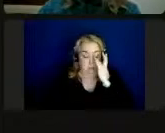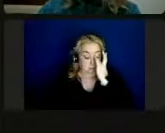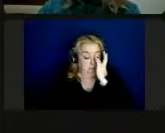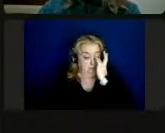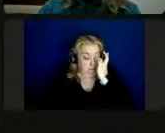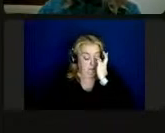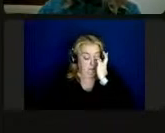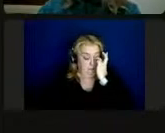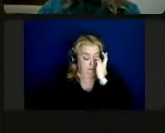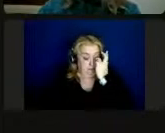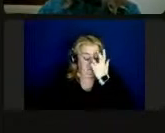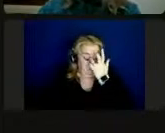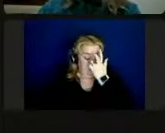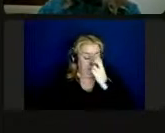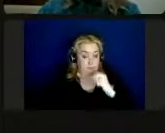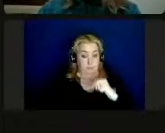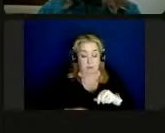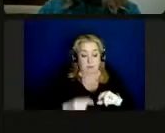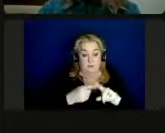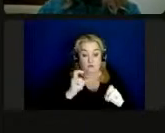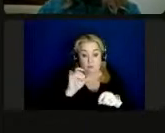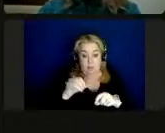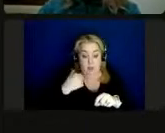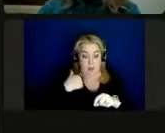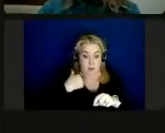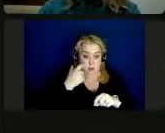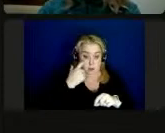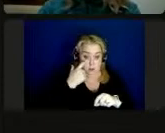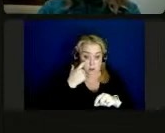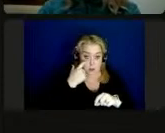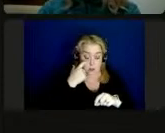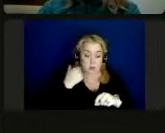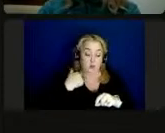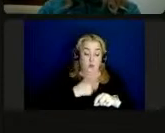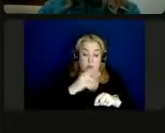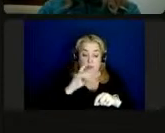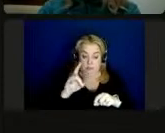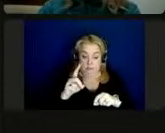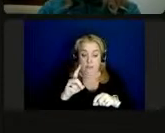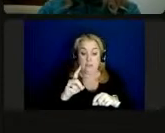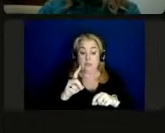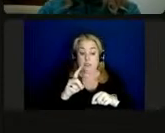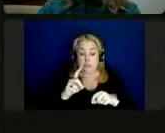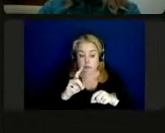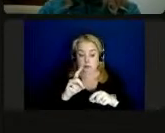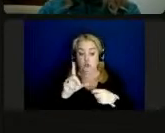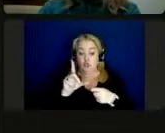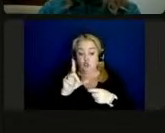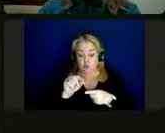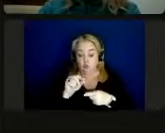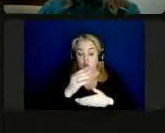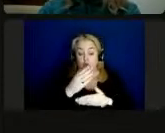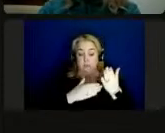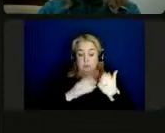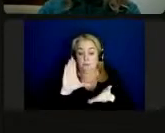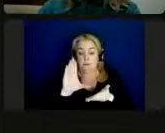THIS IS ONE THING ON THEIR